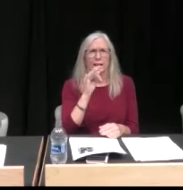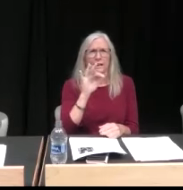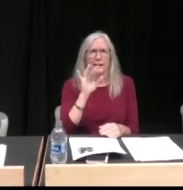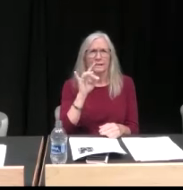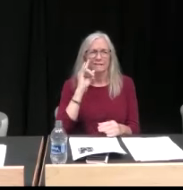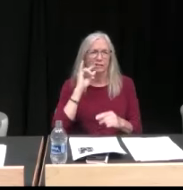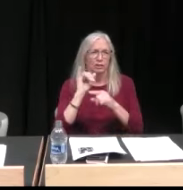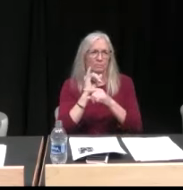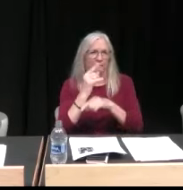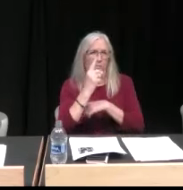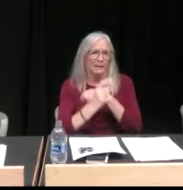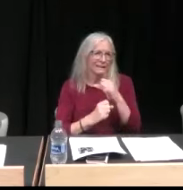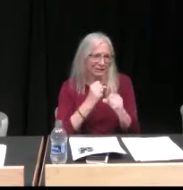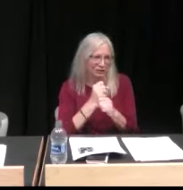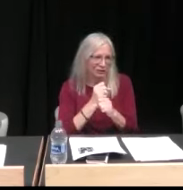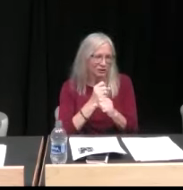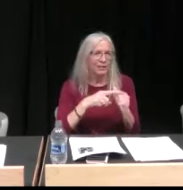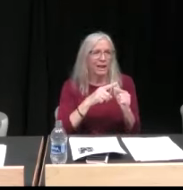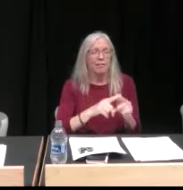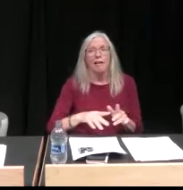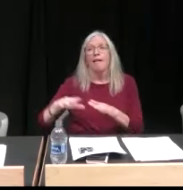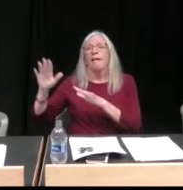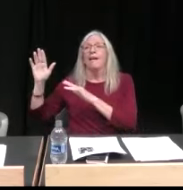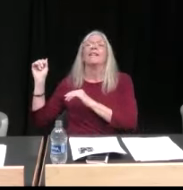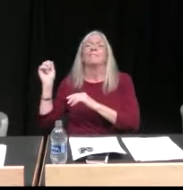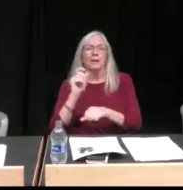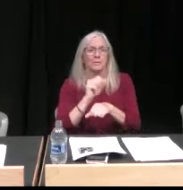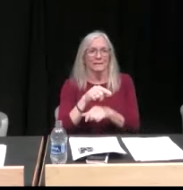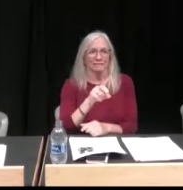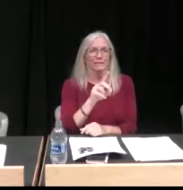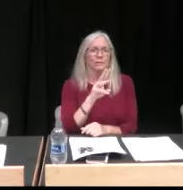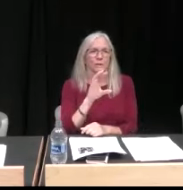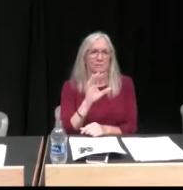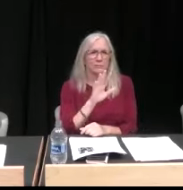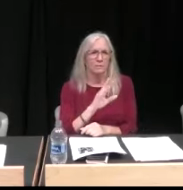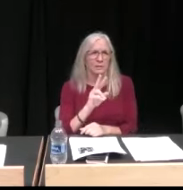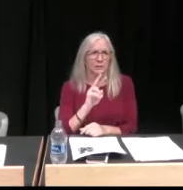and I started working here in 1998 for an internship and then back to work at the deaf